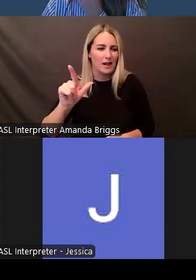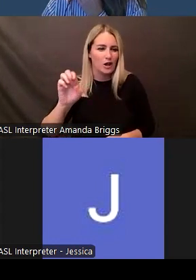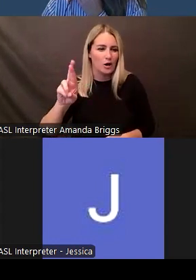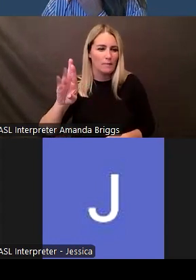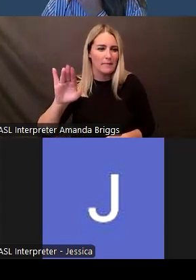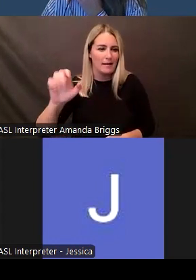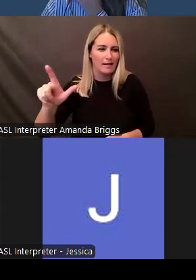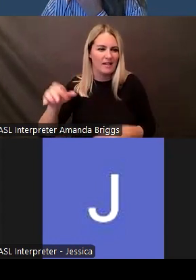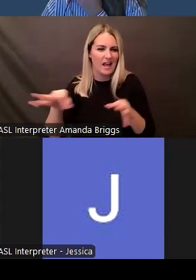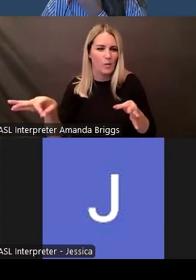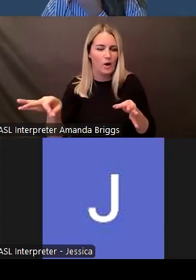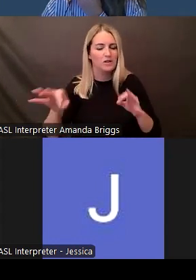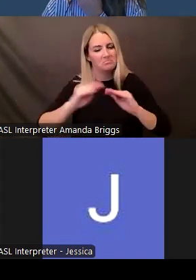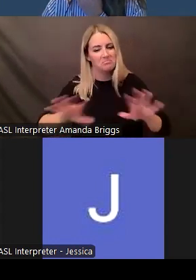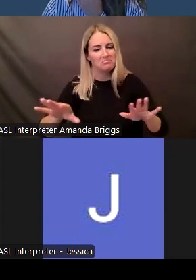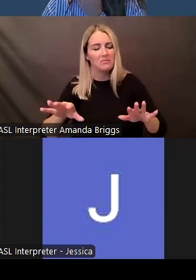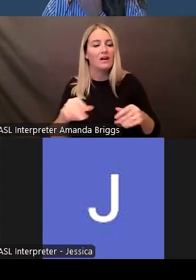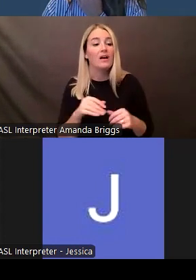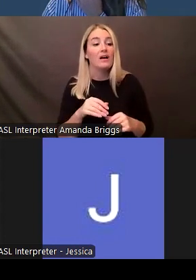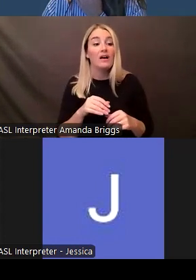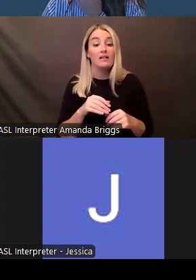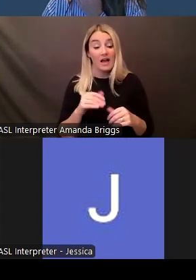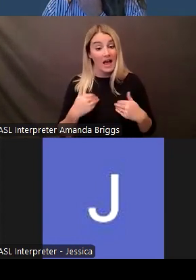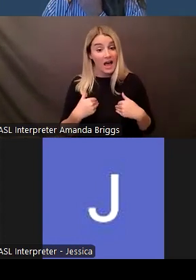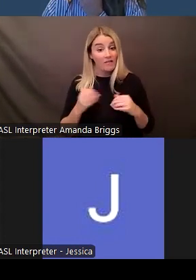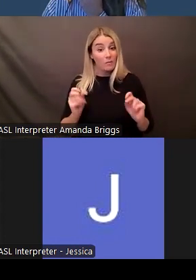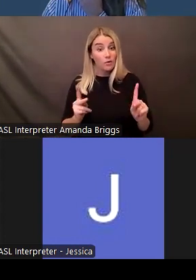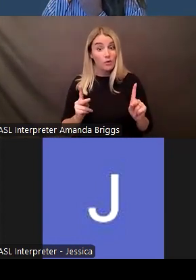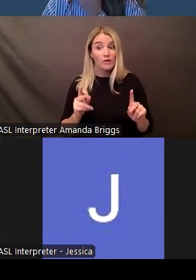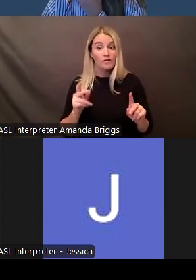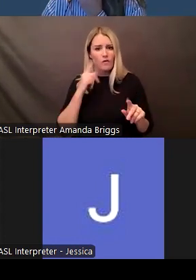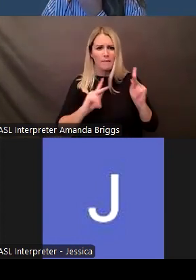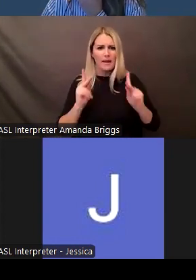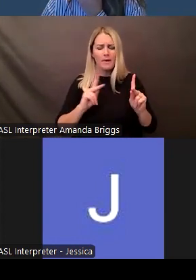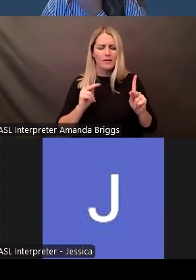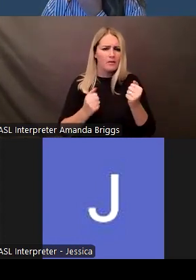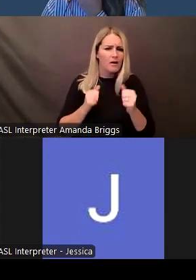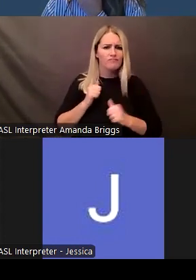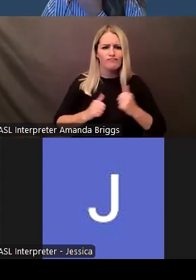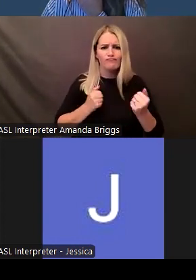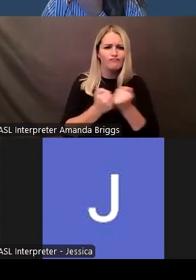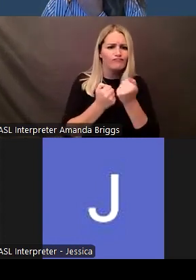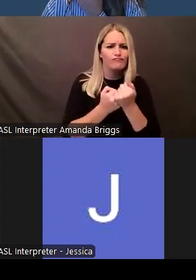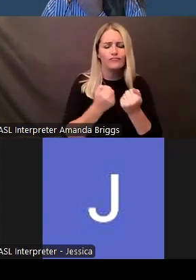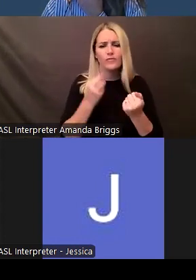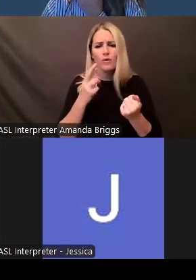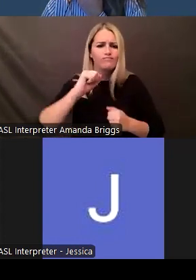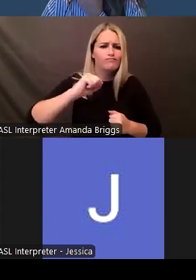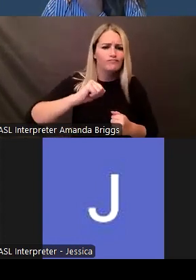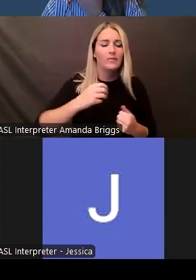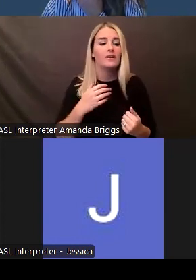There will be opportunities to advocate and push back during this time period. And you should keep an eye out for legislative hearings,